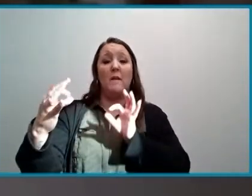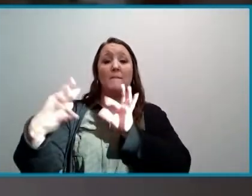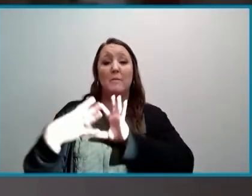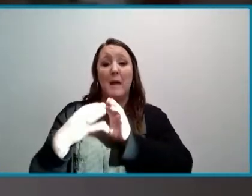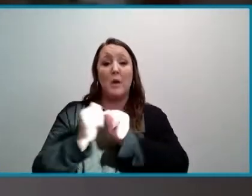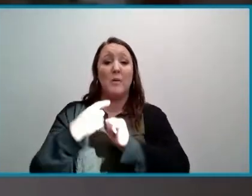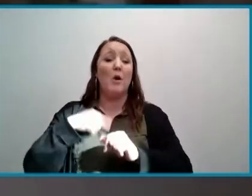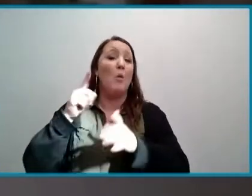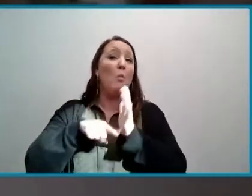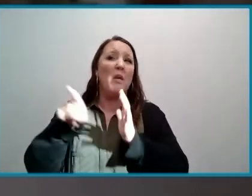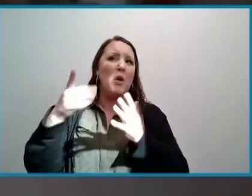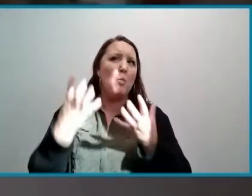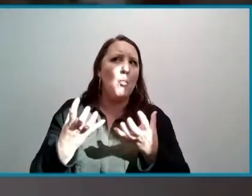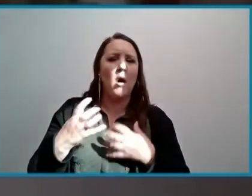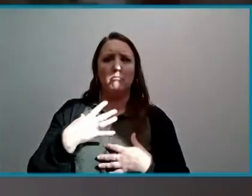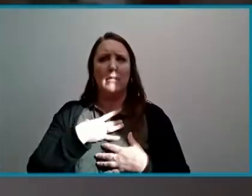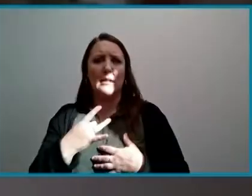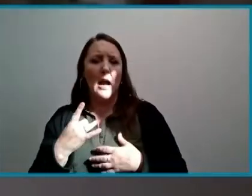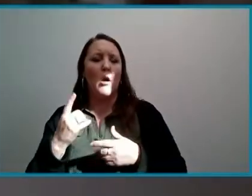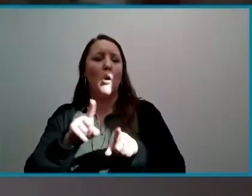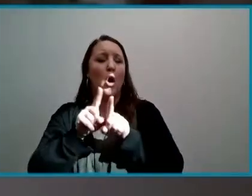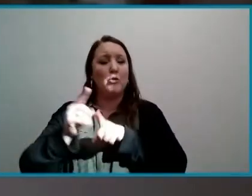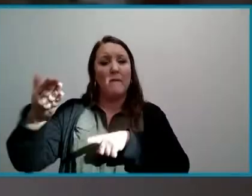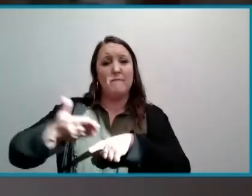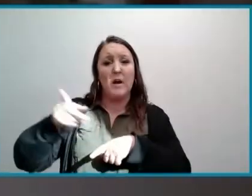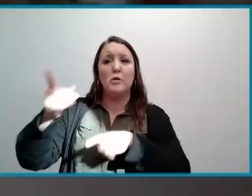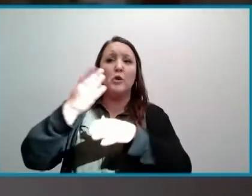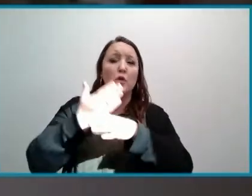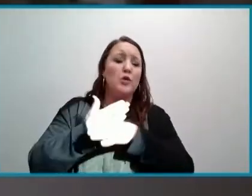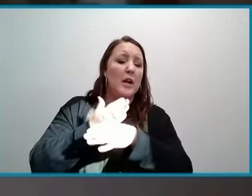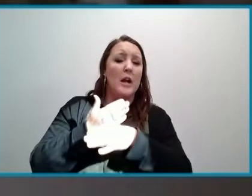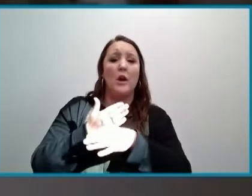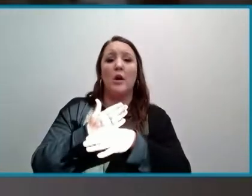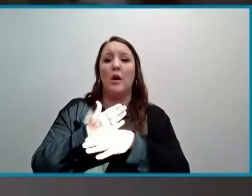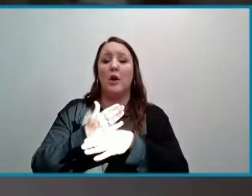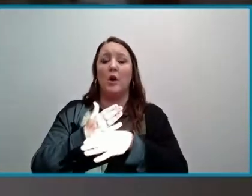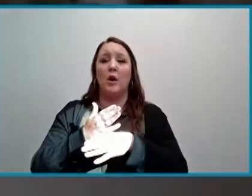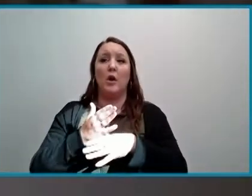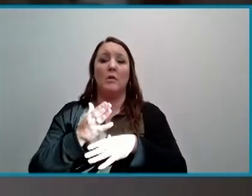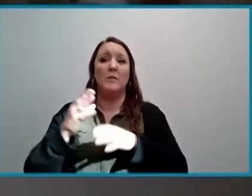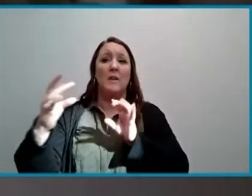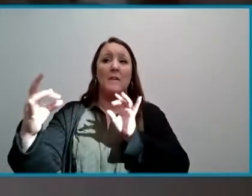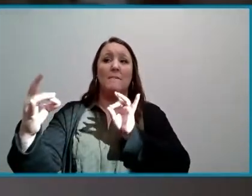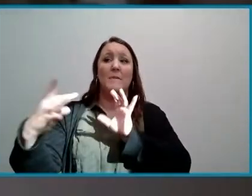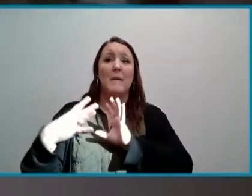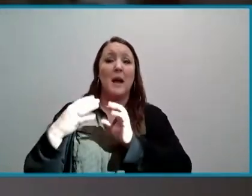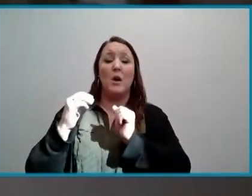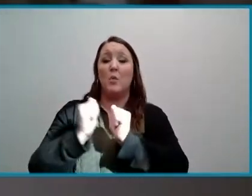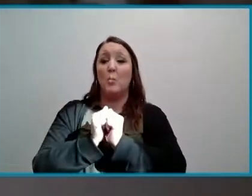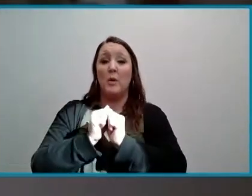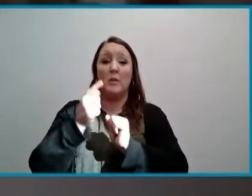We also invited them to share critical feedback with The Globe as a whole.